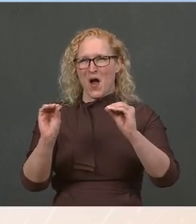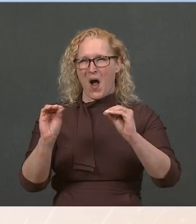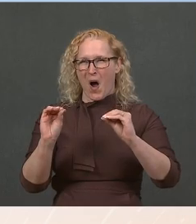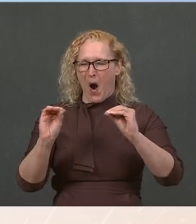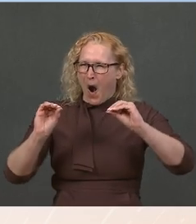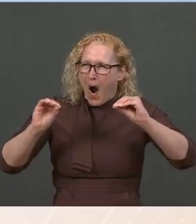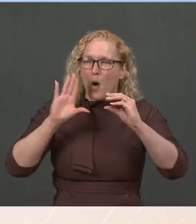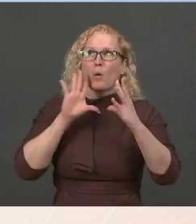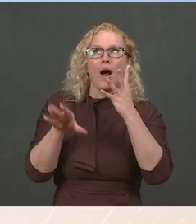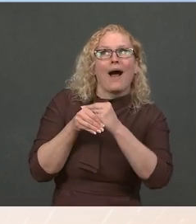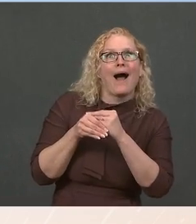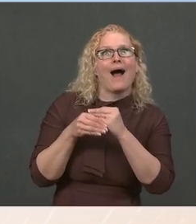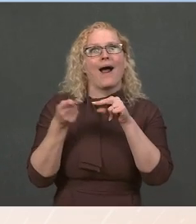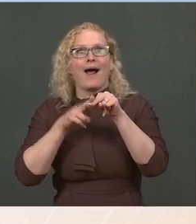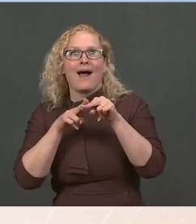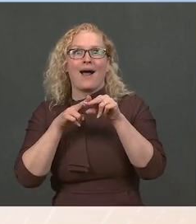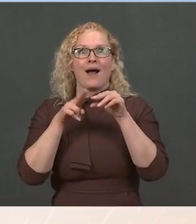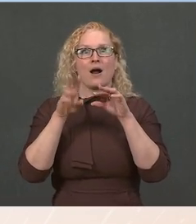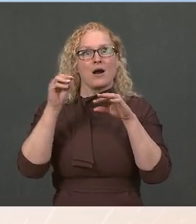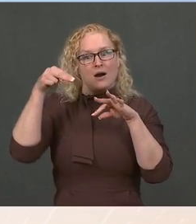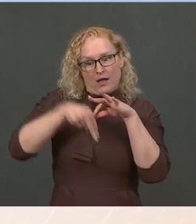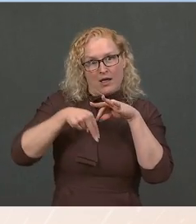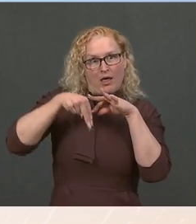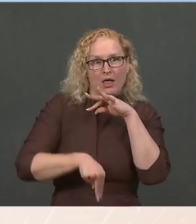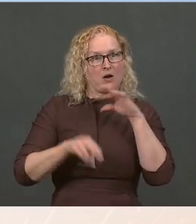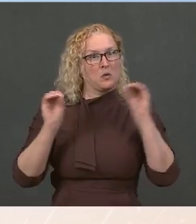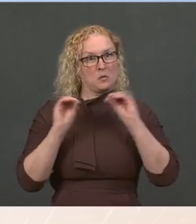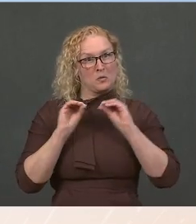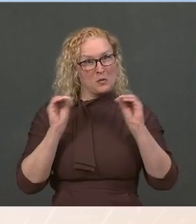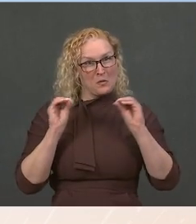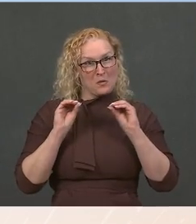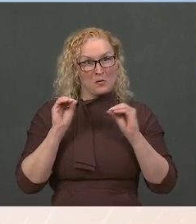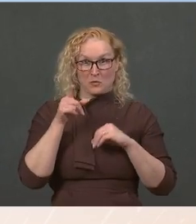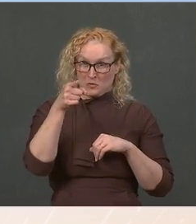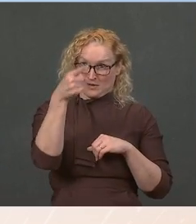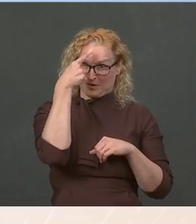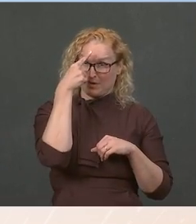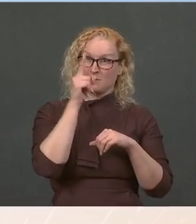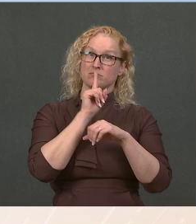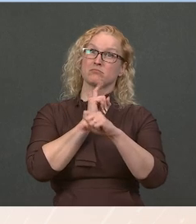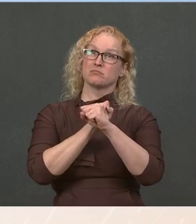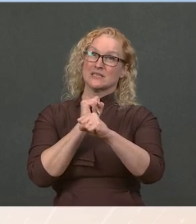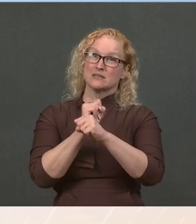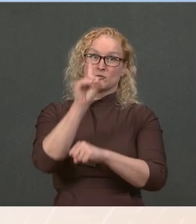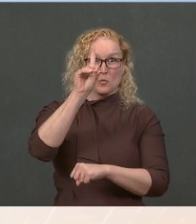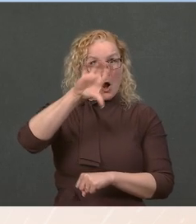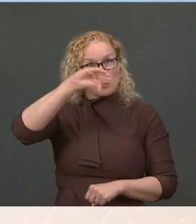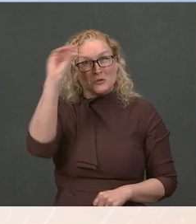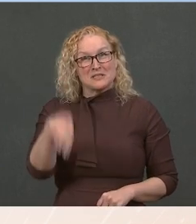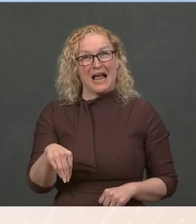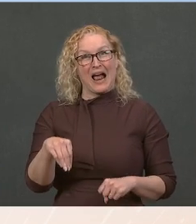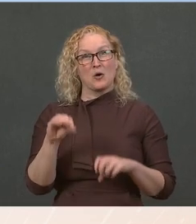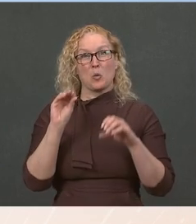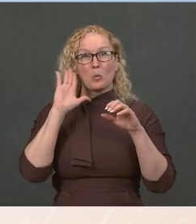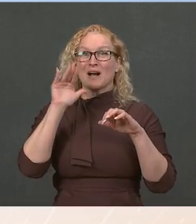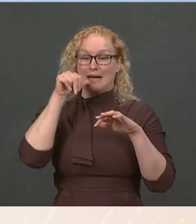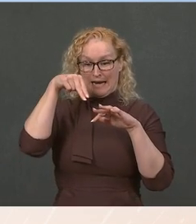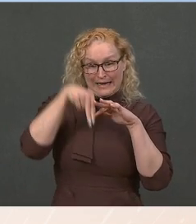that this will be 100 percent paid for when everything is said and done? Because right now, moderates don't feel like they have those assurances. Ms. Jean-Pierre: Yes, we can give assurance